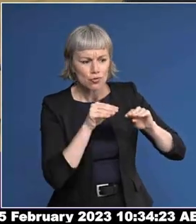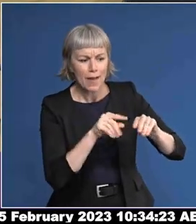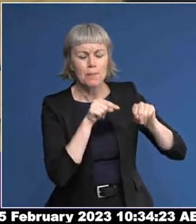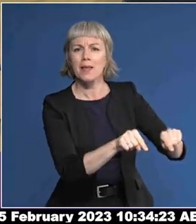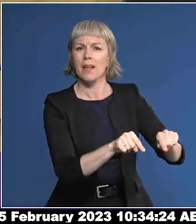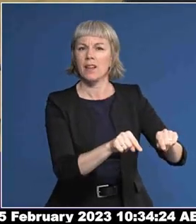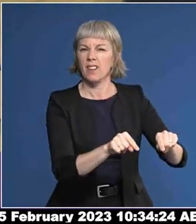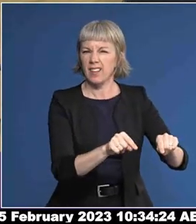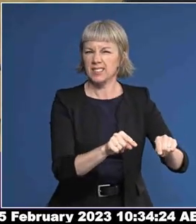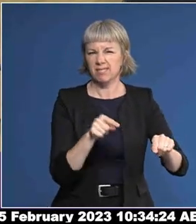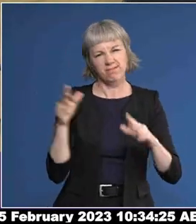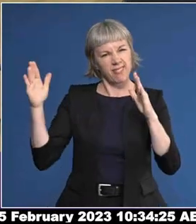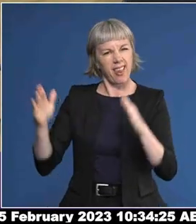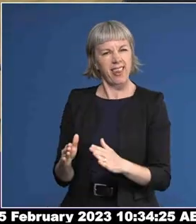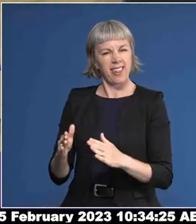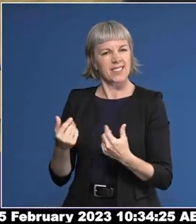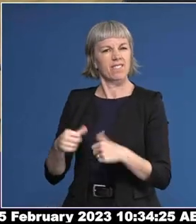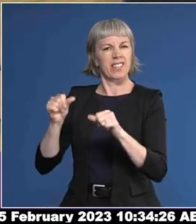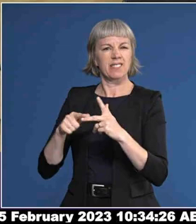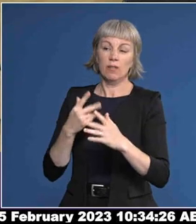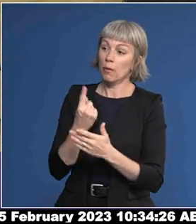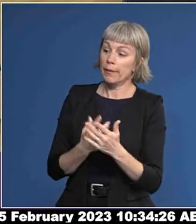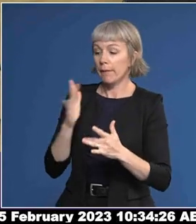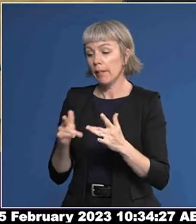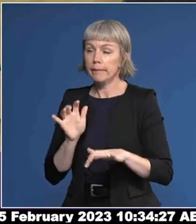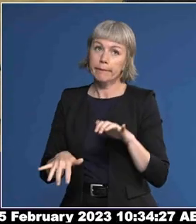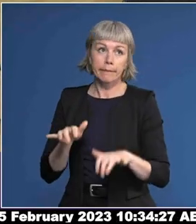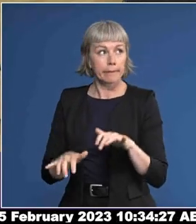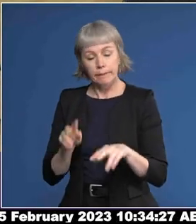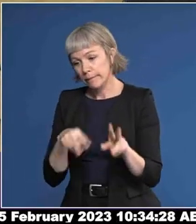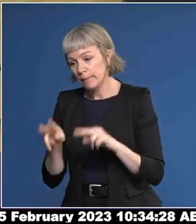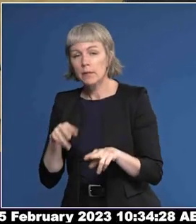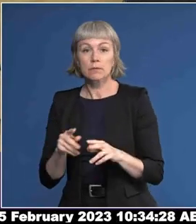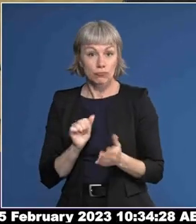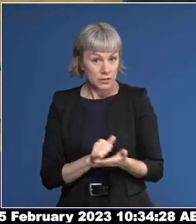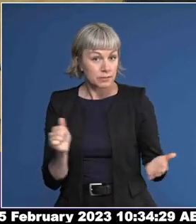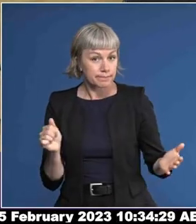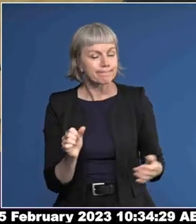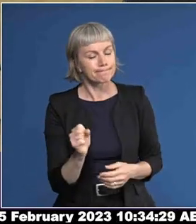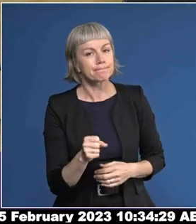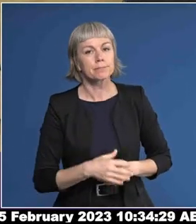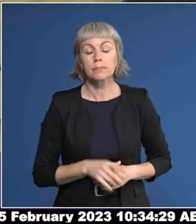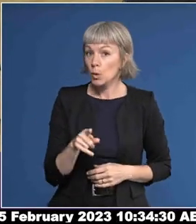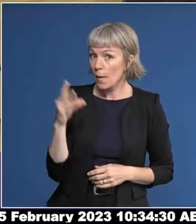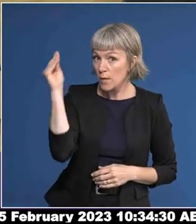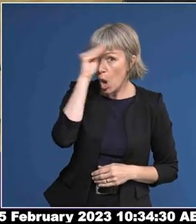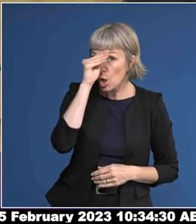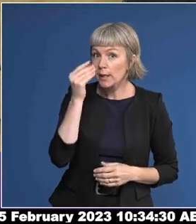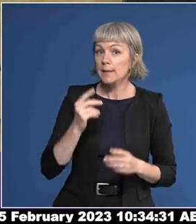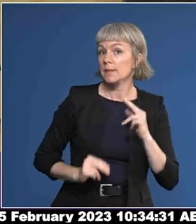Right. I do know that you've got a new learning and development strategy. That's right. MS EASTMAN: And that commenced in September 2022.